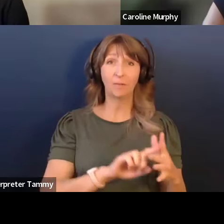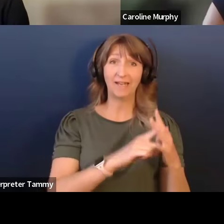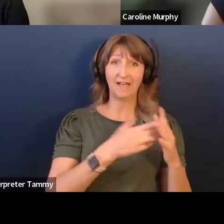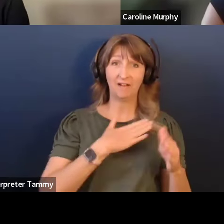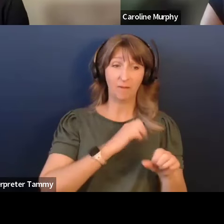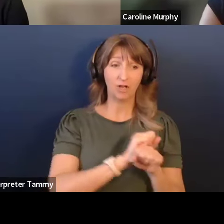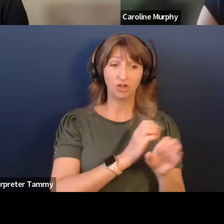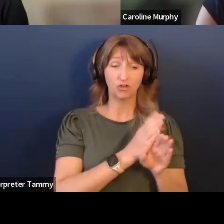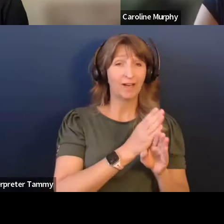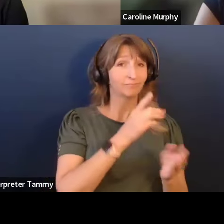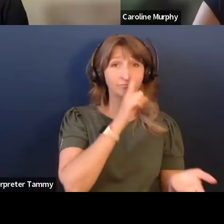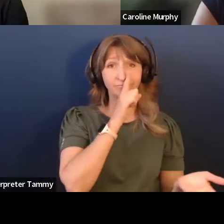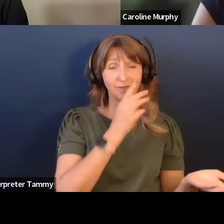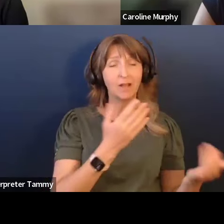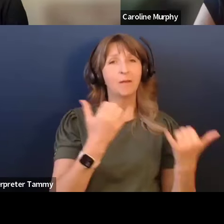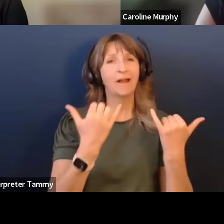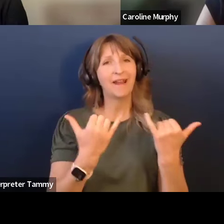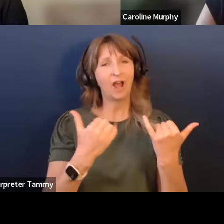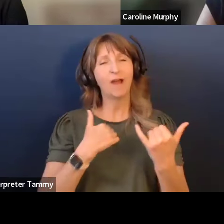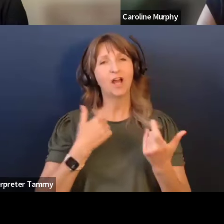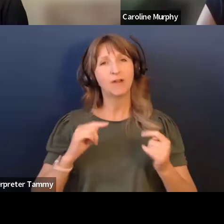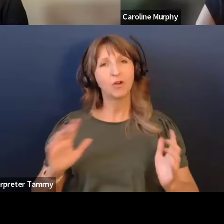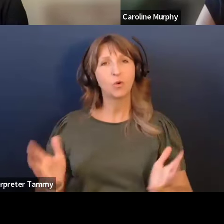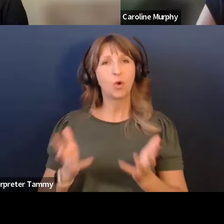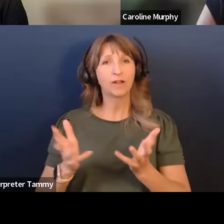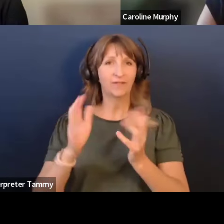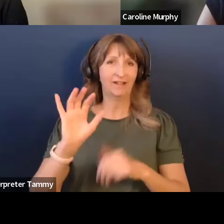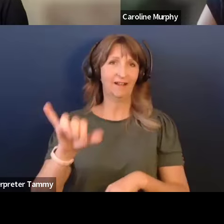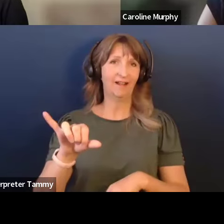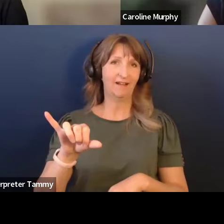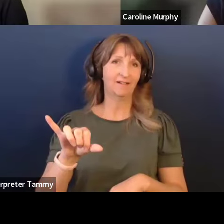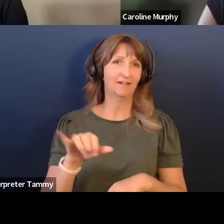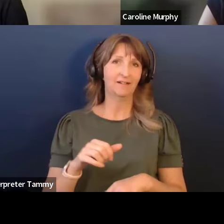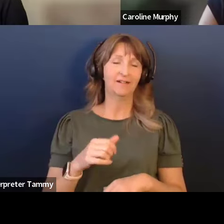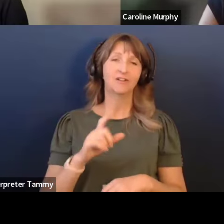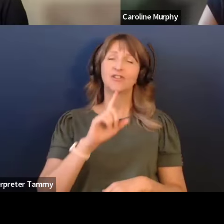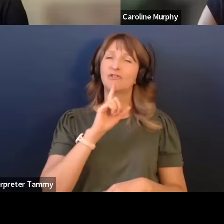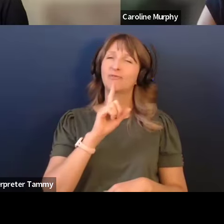of joy in being the person who tries to cultivate it and it starts with being comfortable sharing